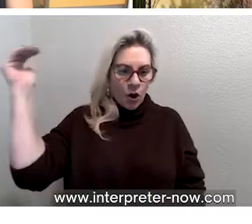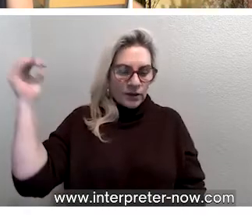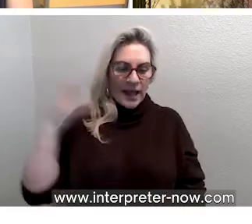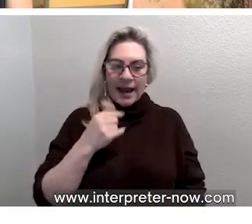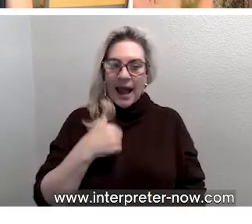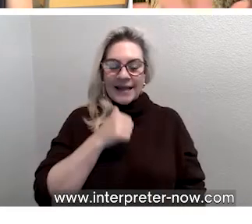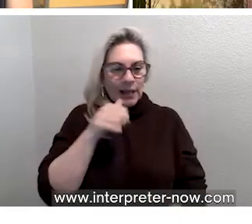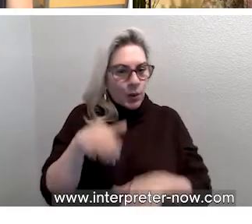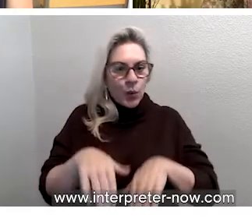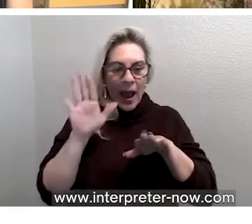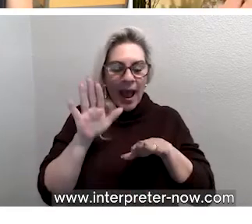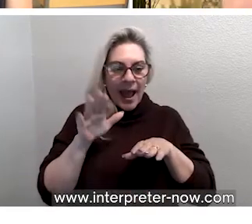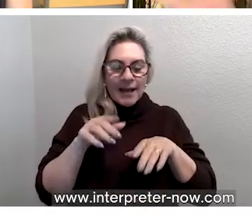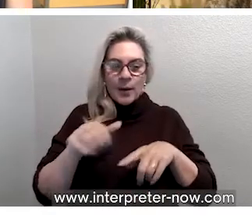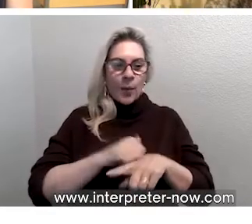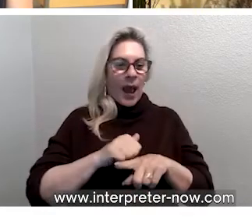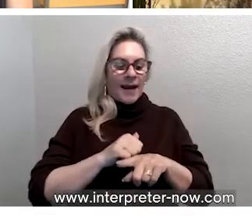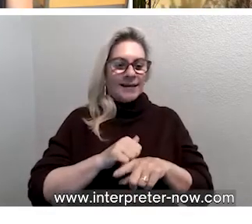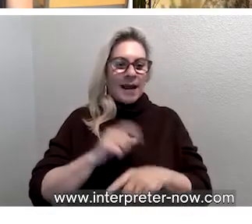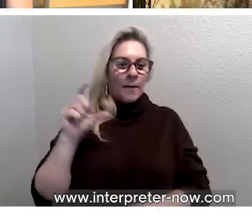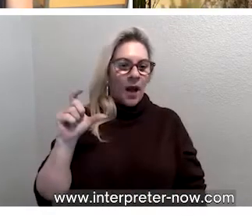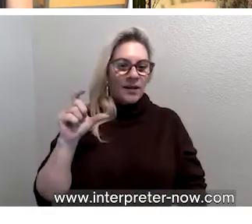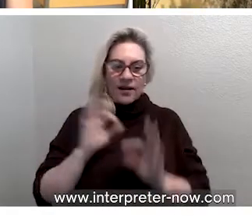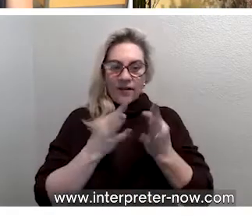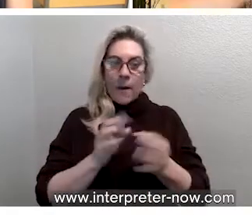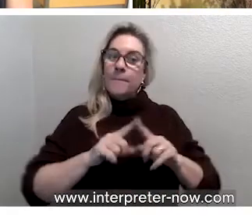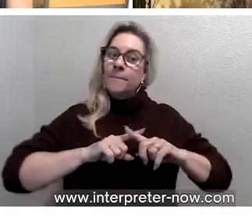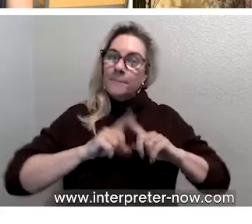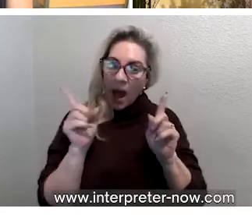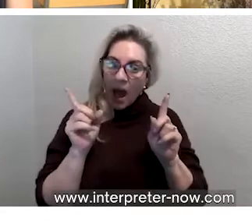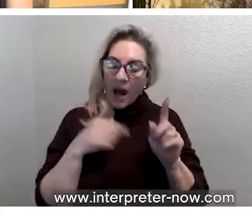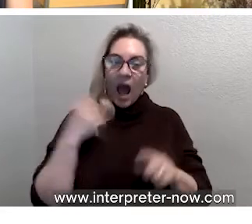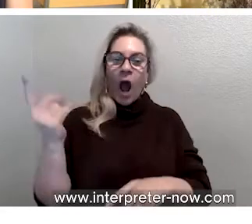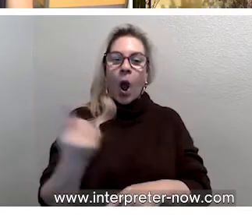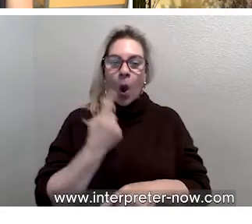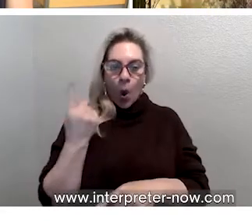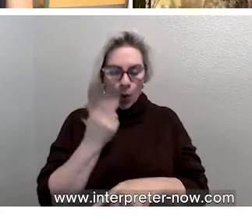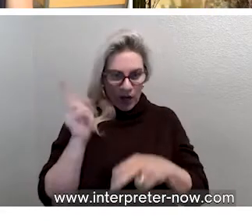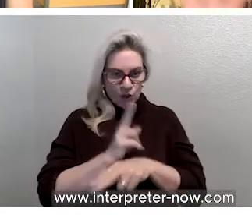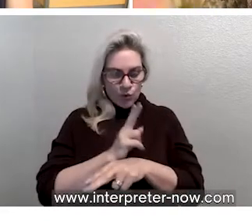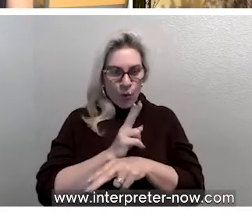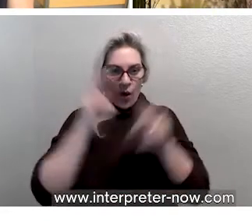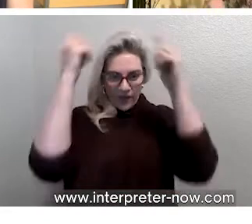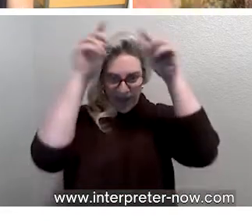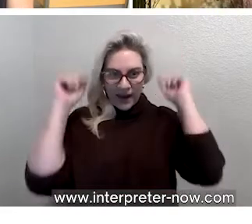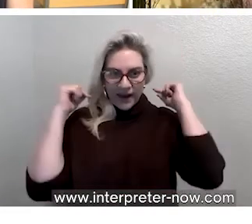So, I wasn't a practicing Muslim, though, ironically, I wore a hijab or the head covering since I was 11. So, it's very mixed up.